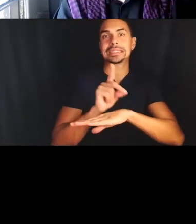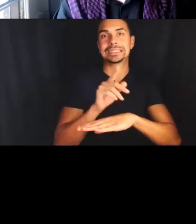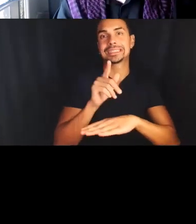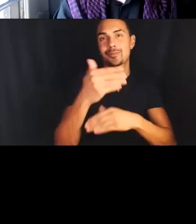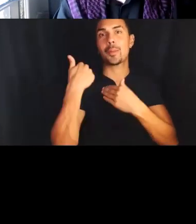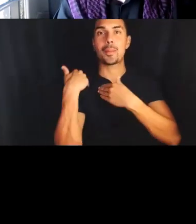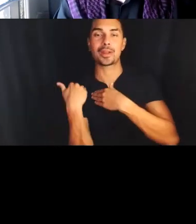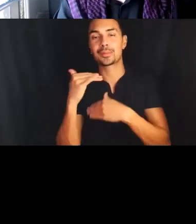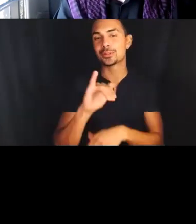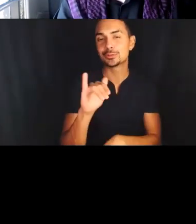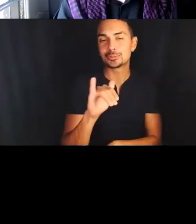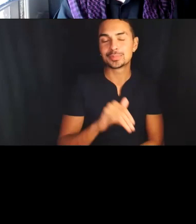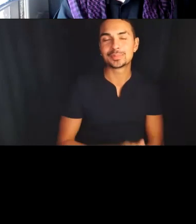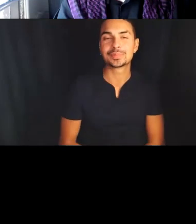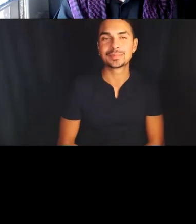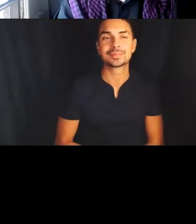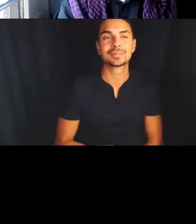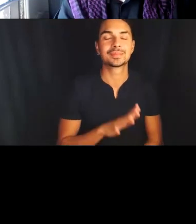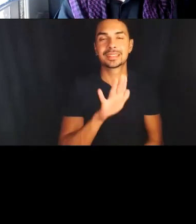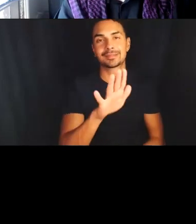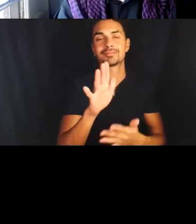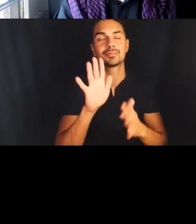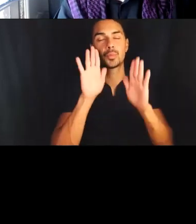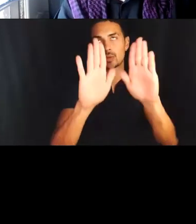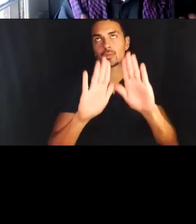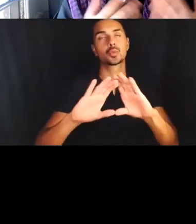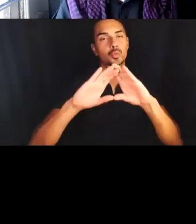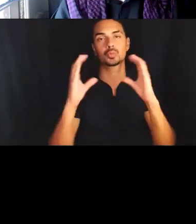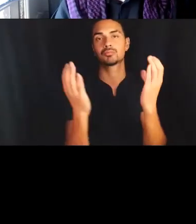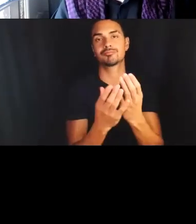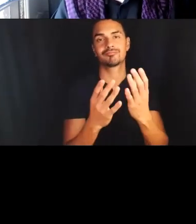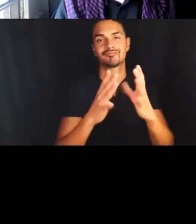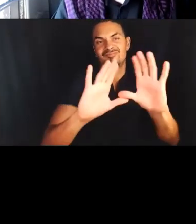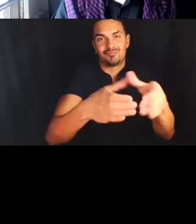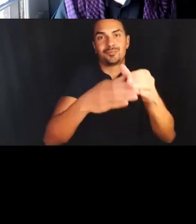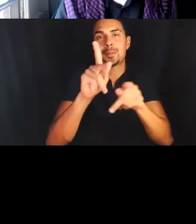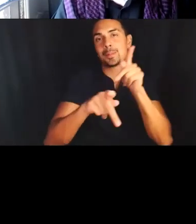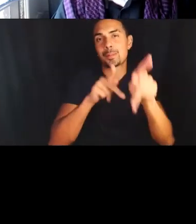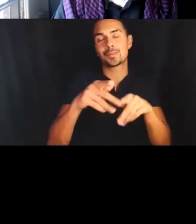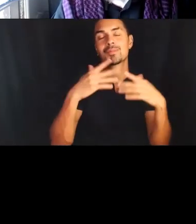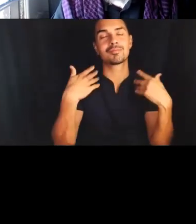they're a wonderful group of folks and we are just so grateful that they are part of this project with us.